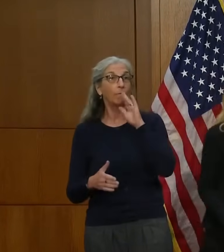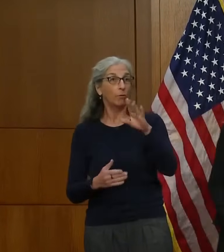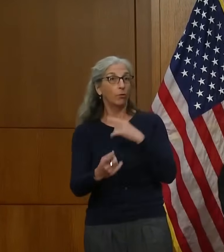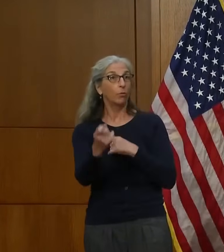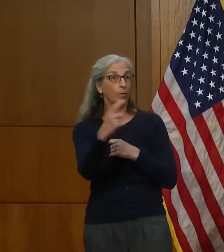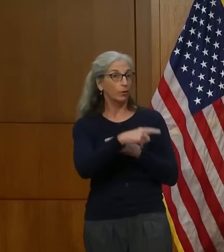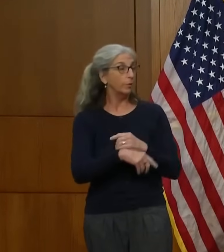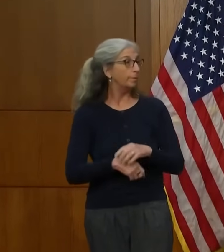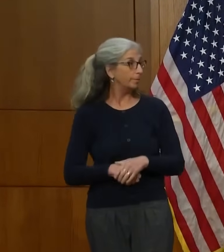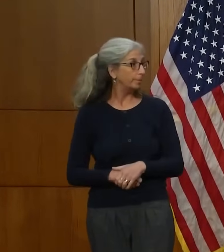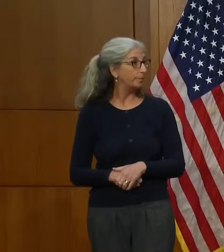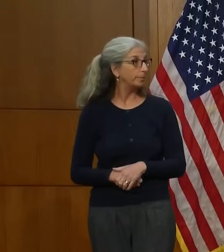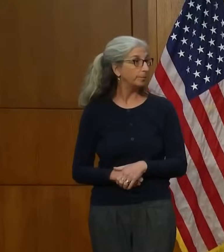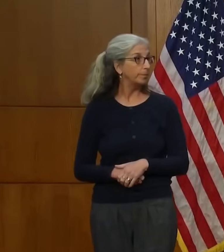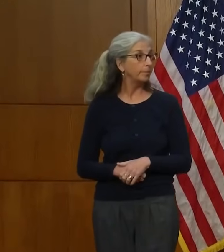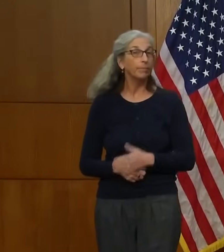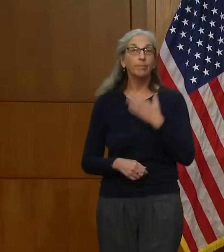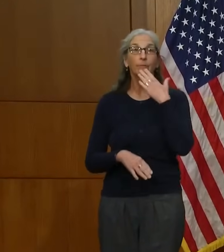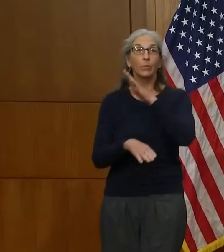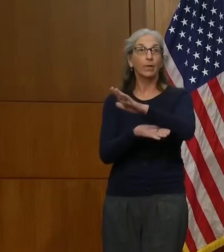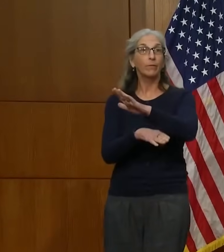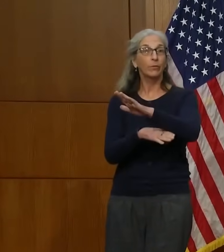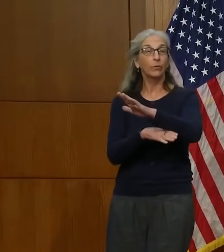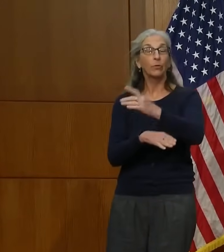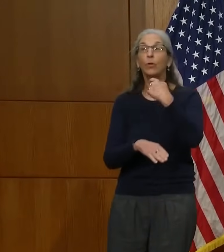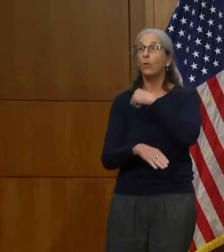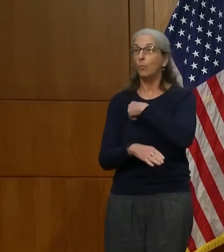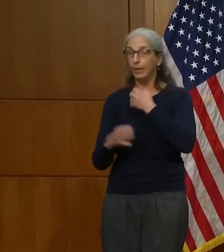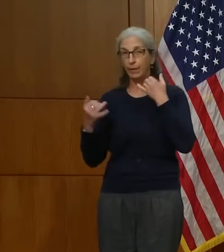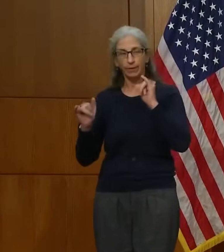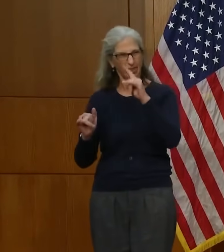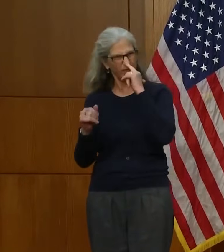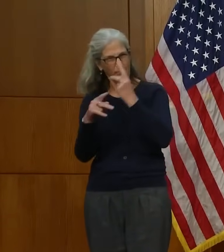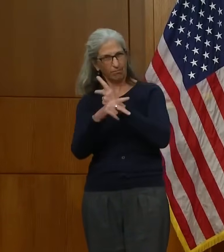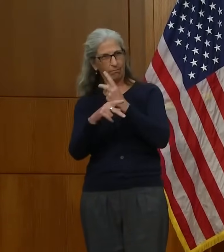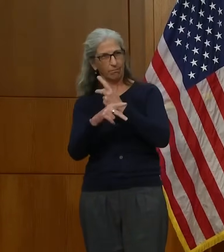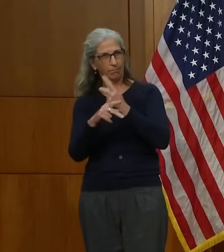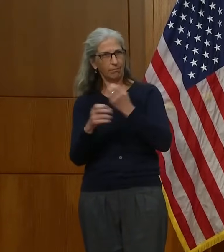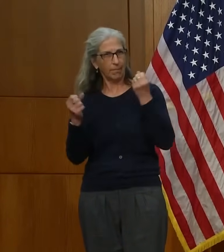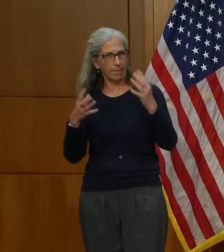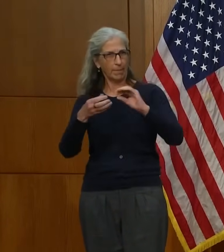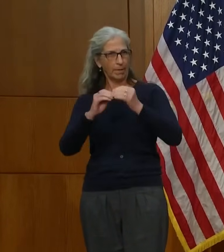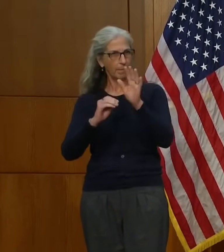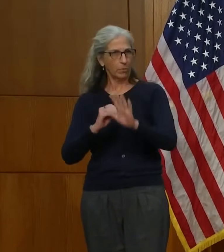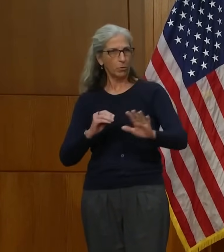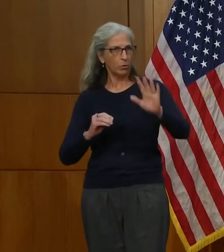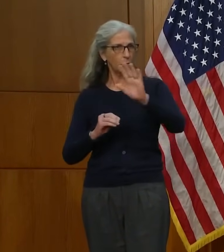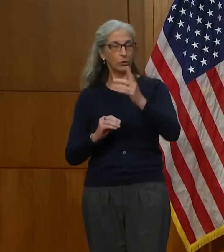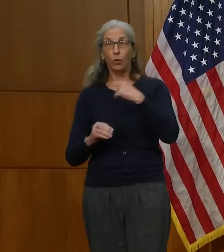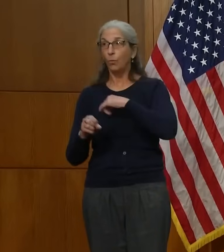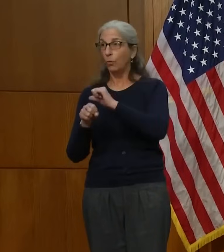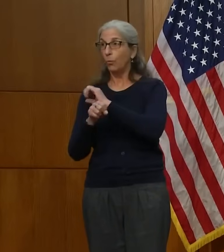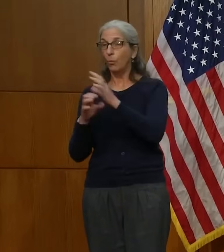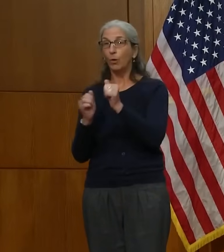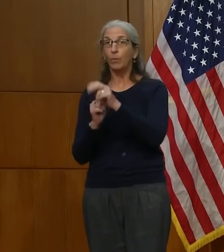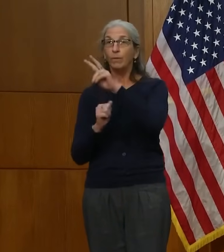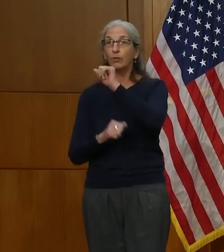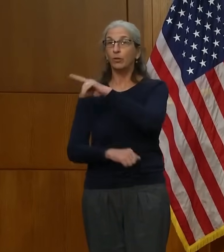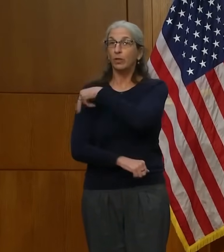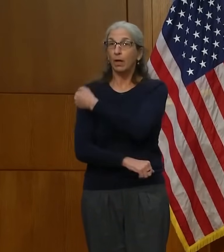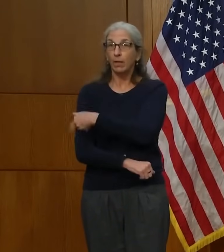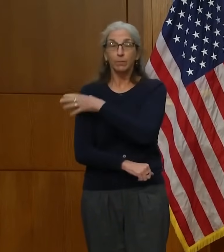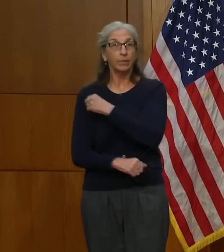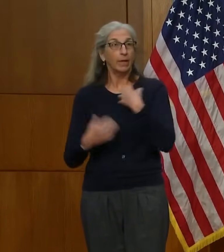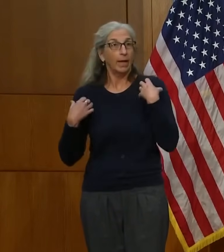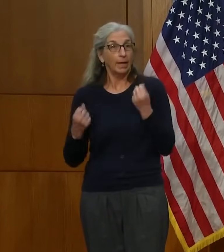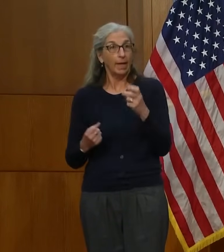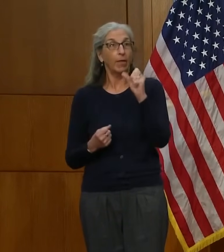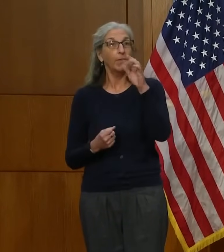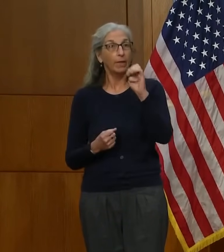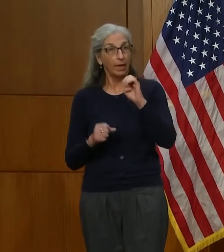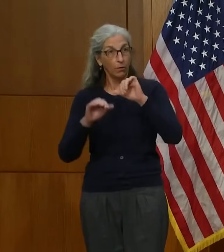QUESTION, HENRY. AFTERNOON WE